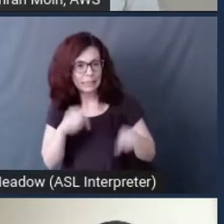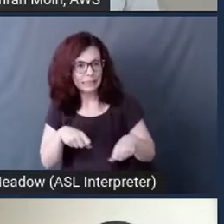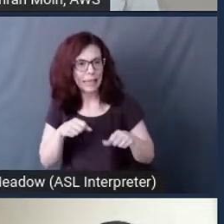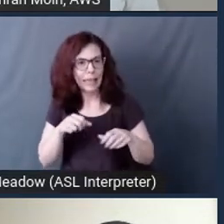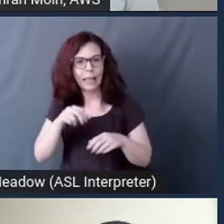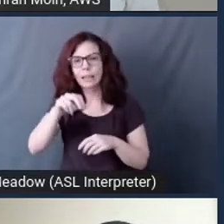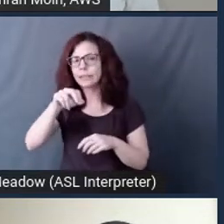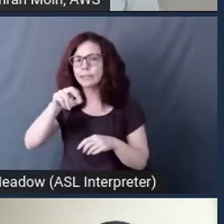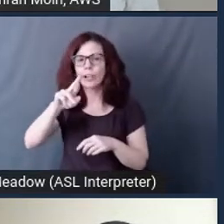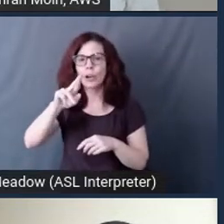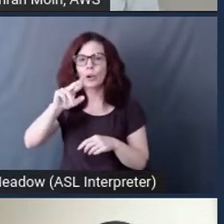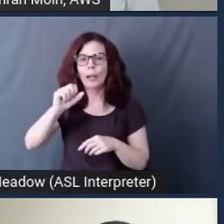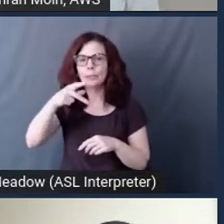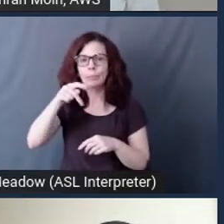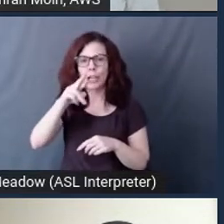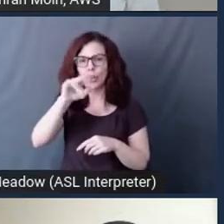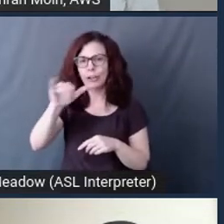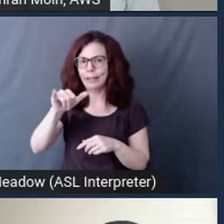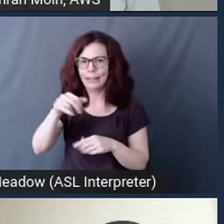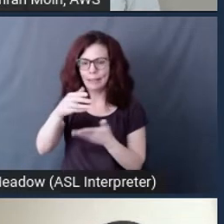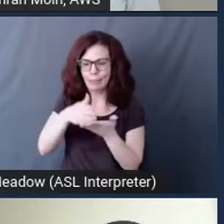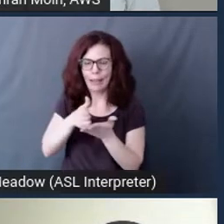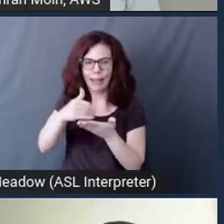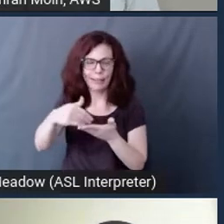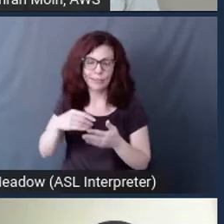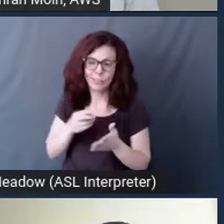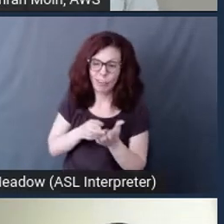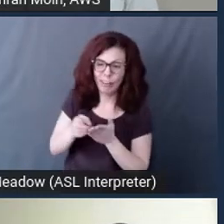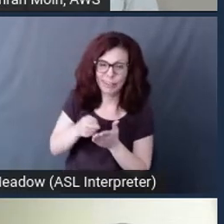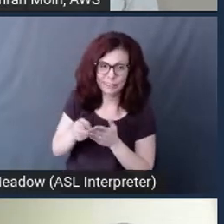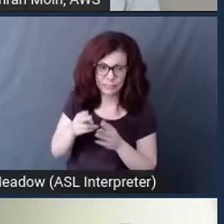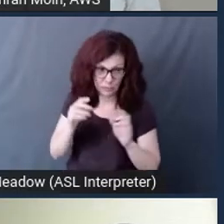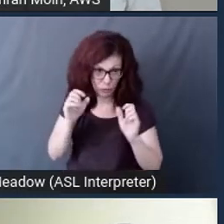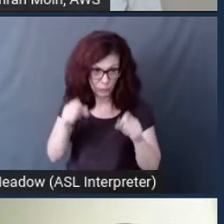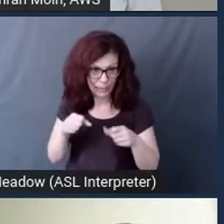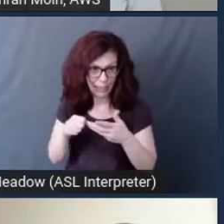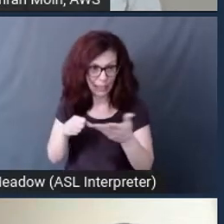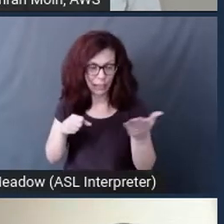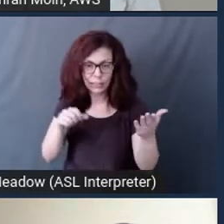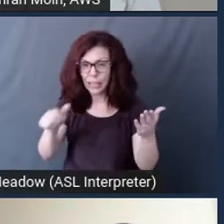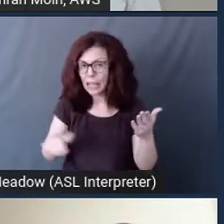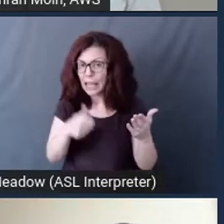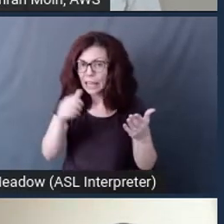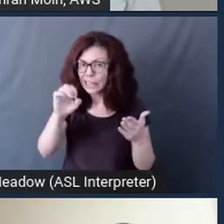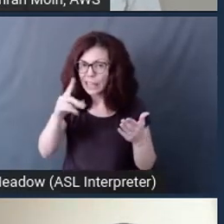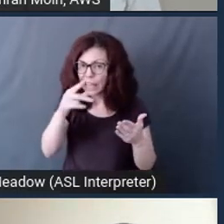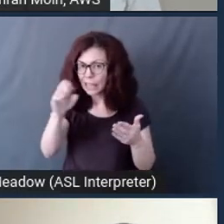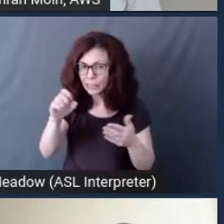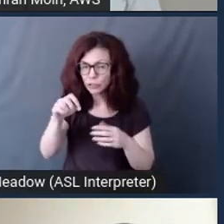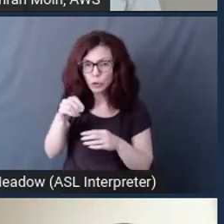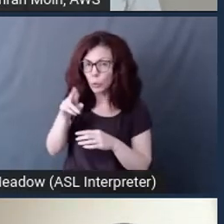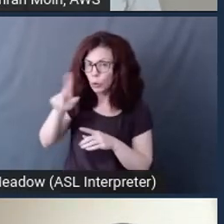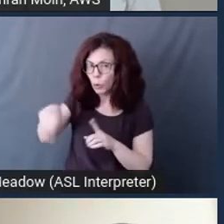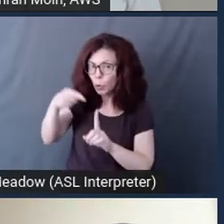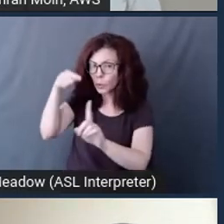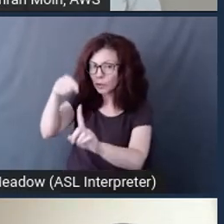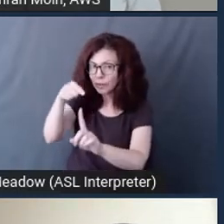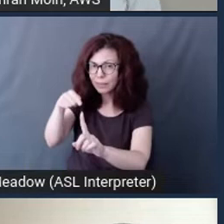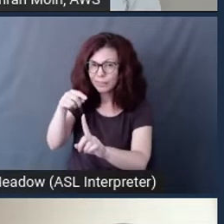To be honest, I'm not sure if this is, can you run this on any edge computing device or is this a specific hardware thing?